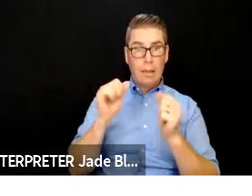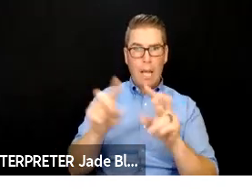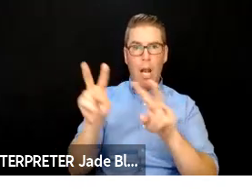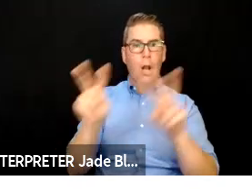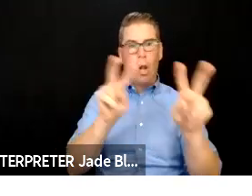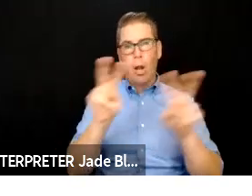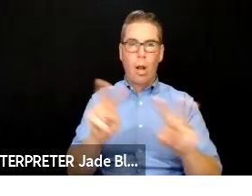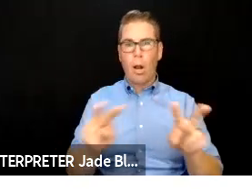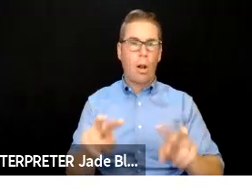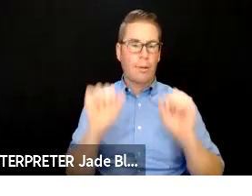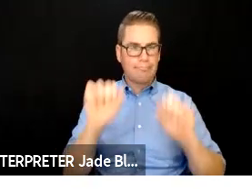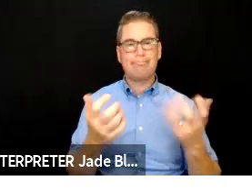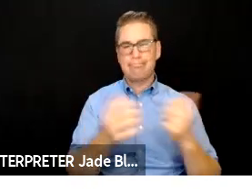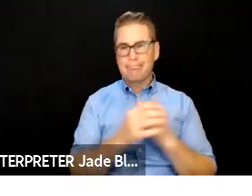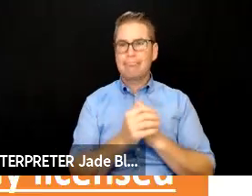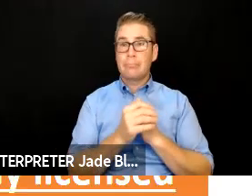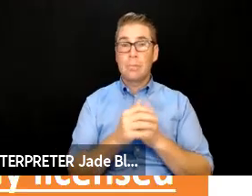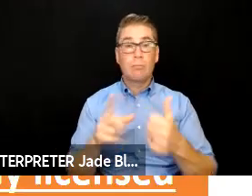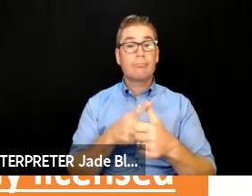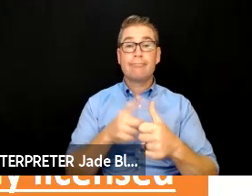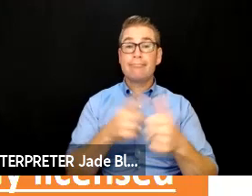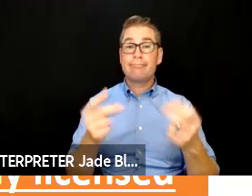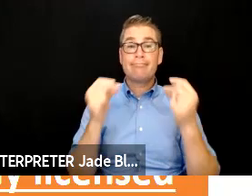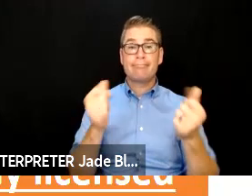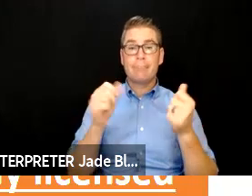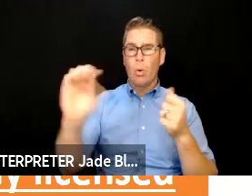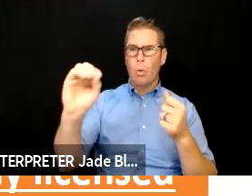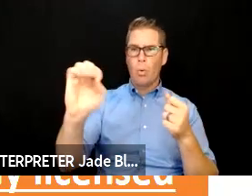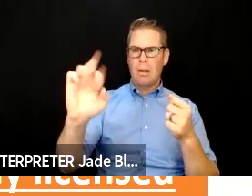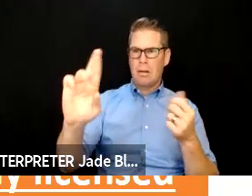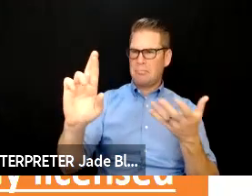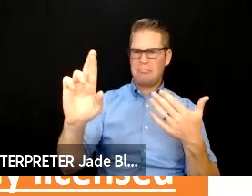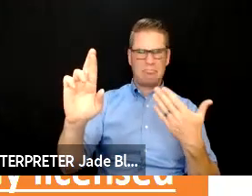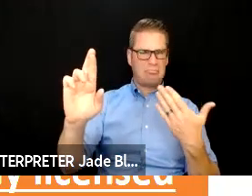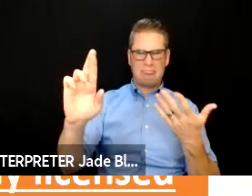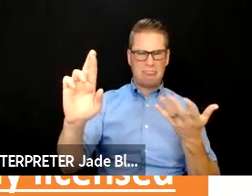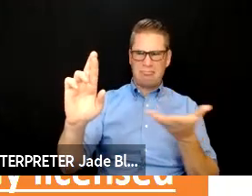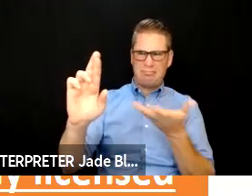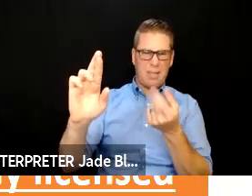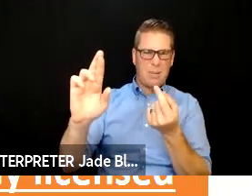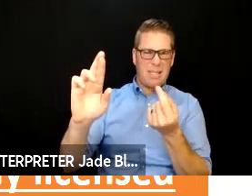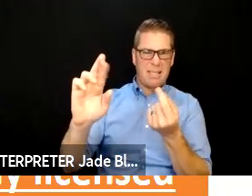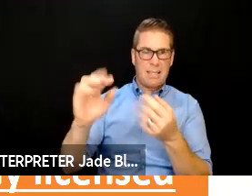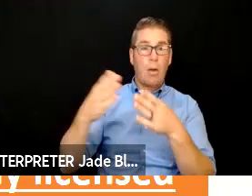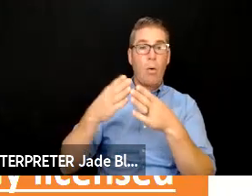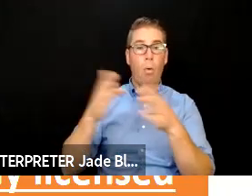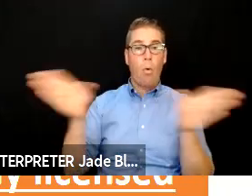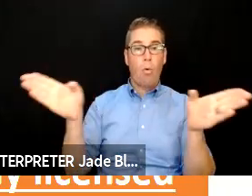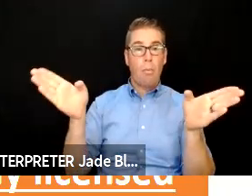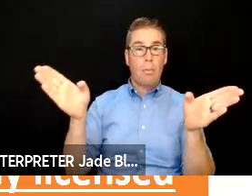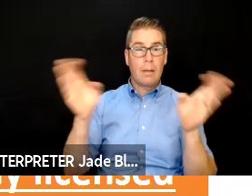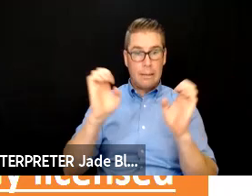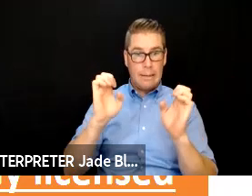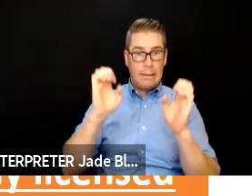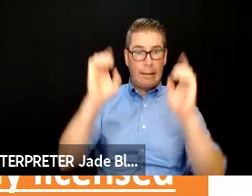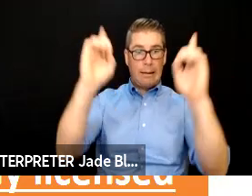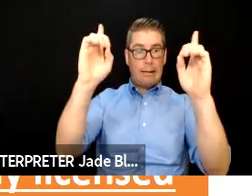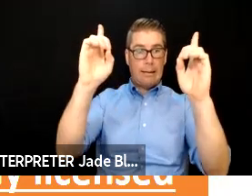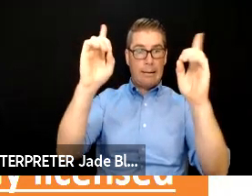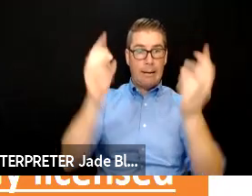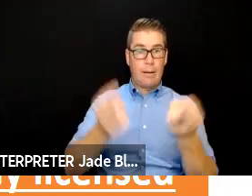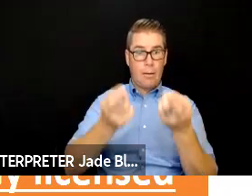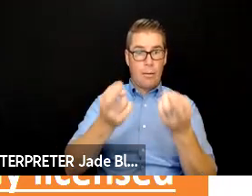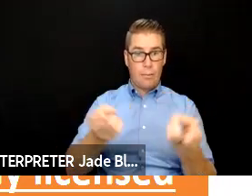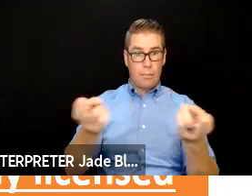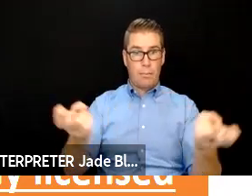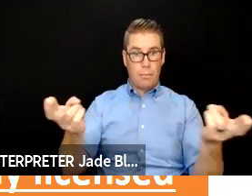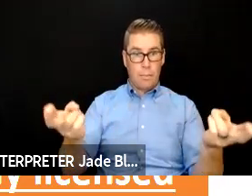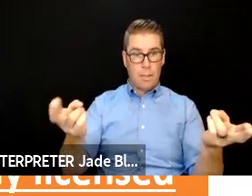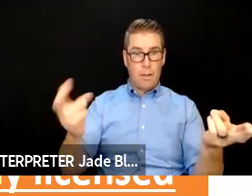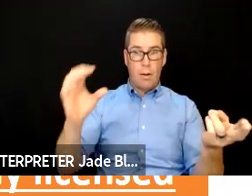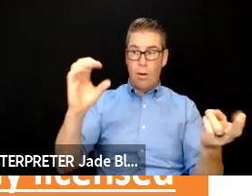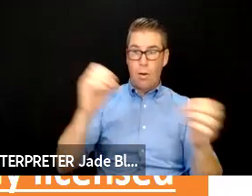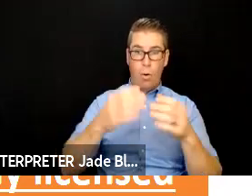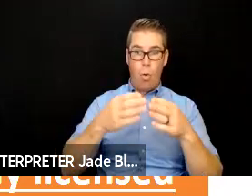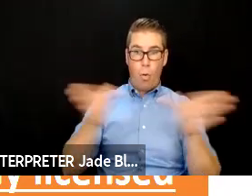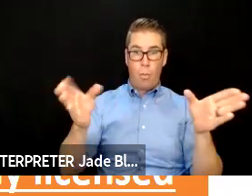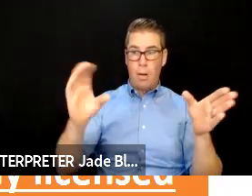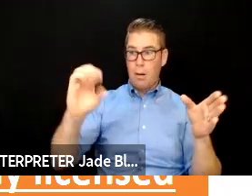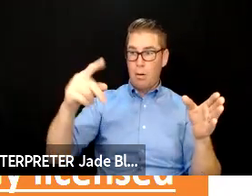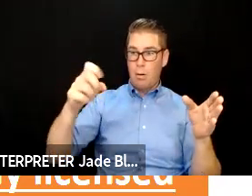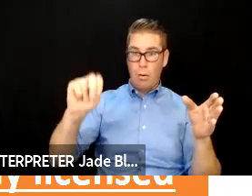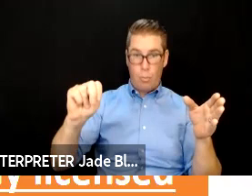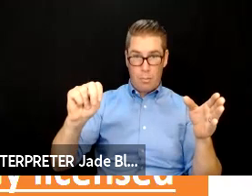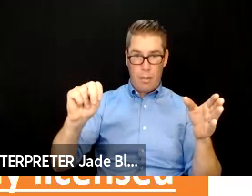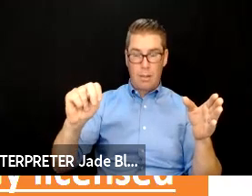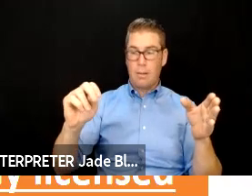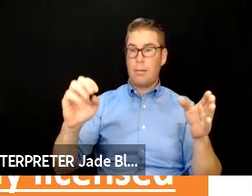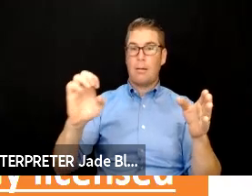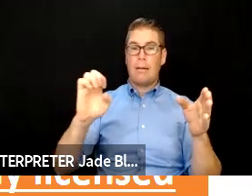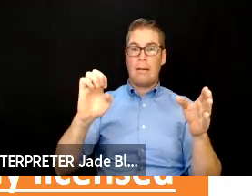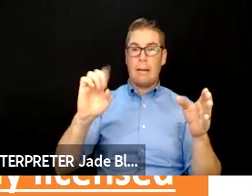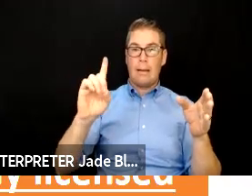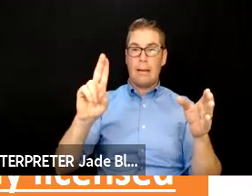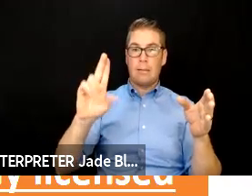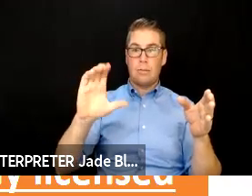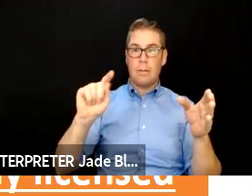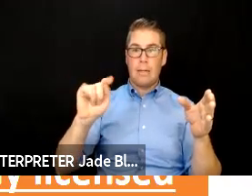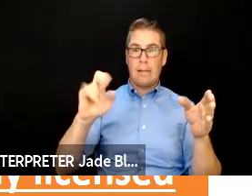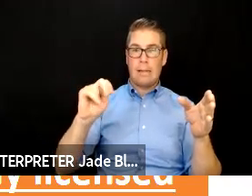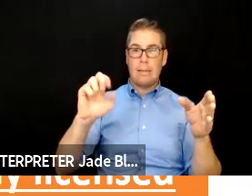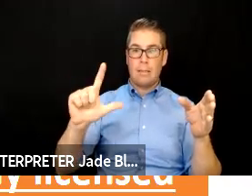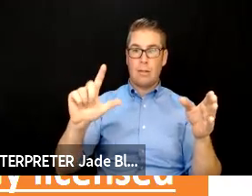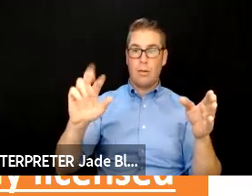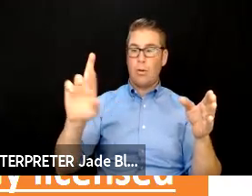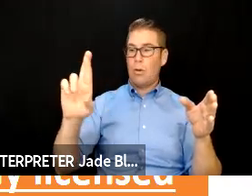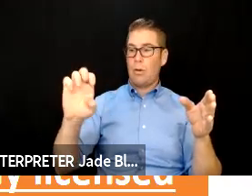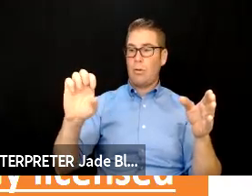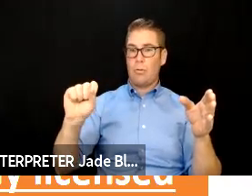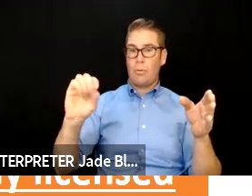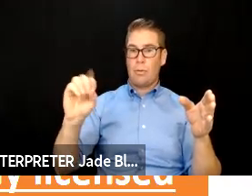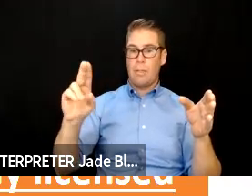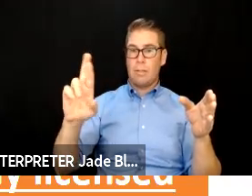Sally Potter: So first of all, really quickly. What is. Oh, er, oh we r stands for Open Educational Resources and what that is talking about is the license. Okay, so it's talking about really the the legality of these different sources that that that are out there.